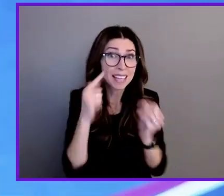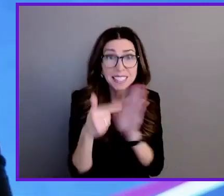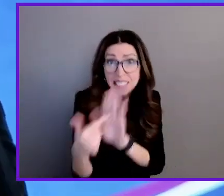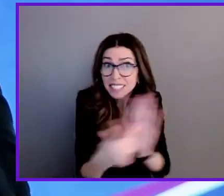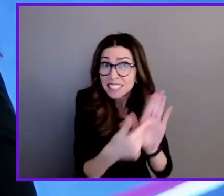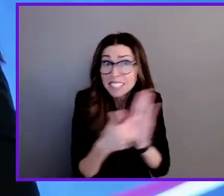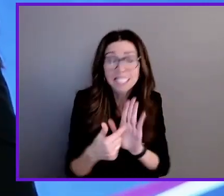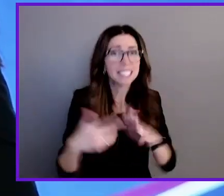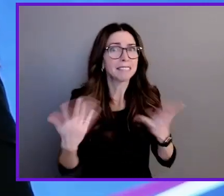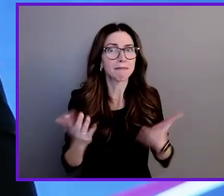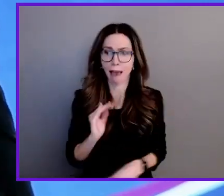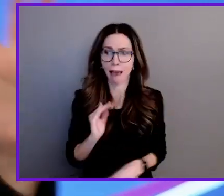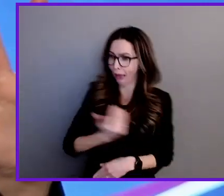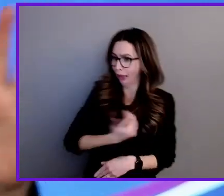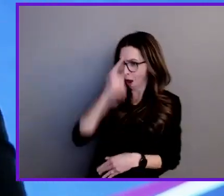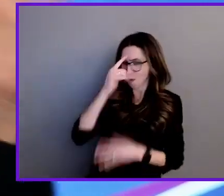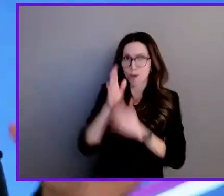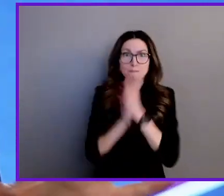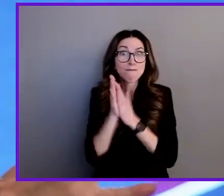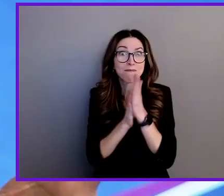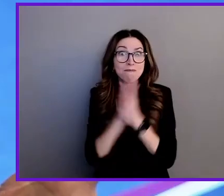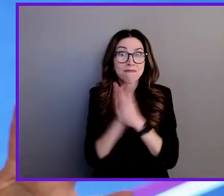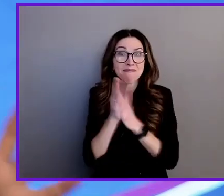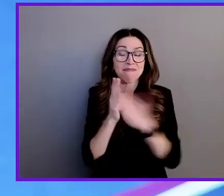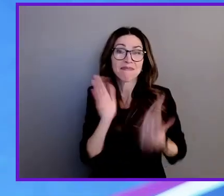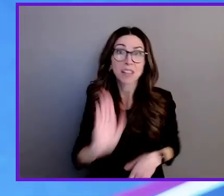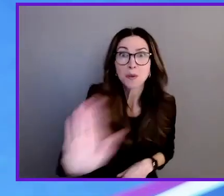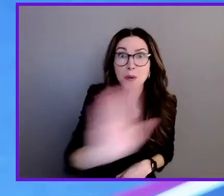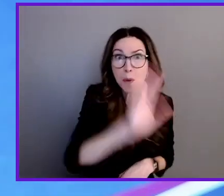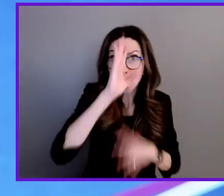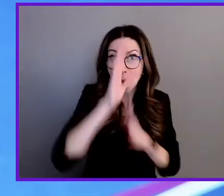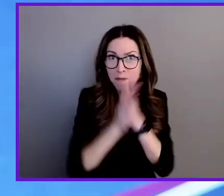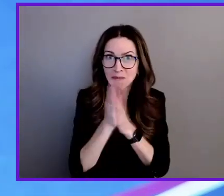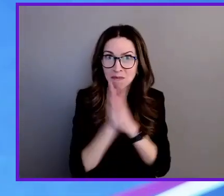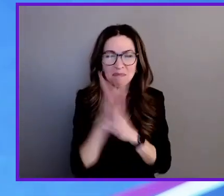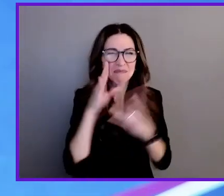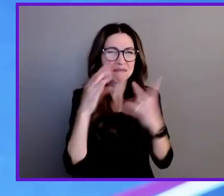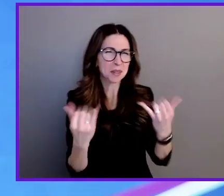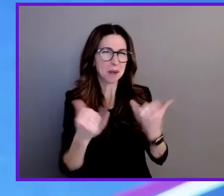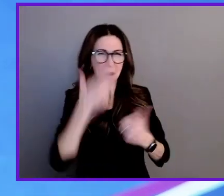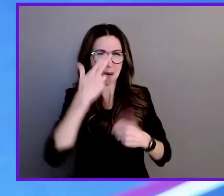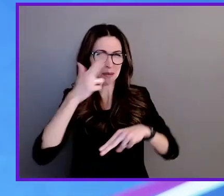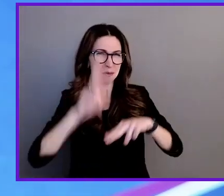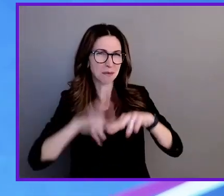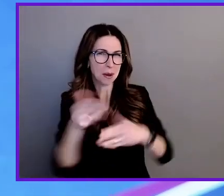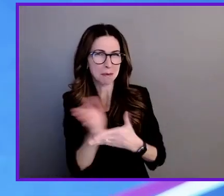So, the best part of this meeting is starting, which is the Q&A, the question-and-answer period.